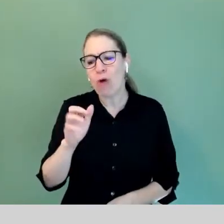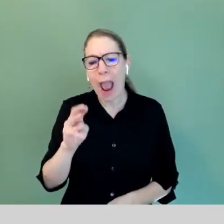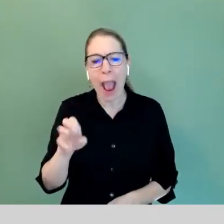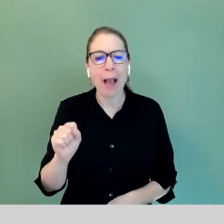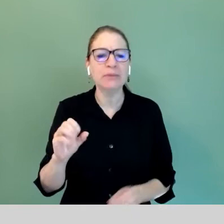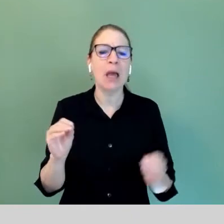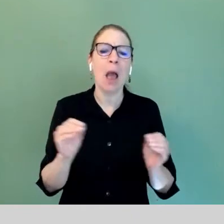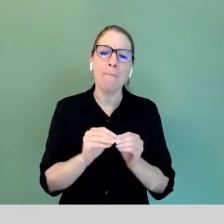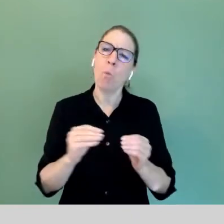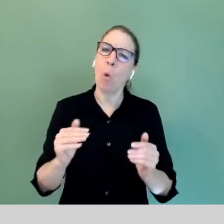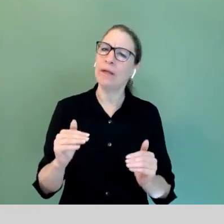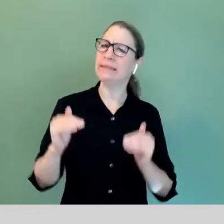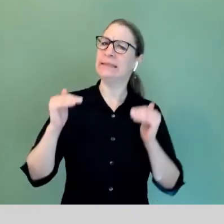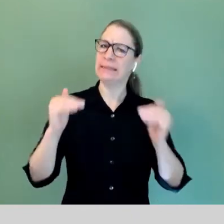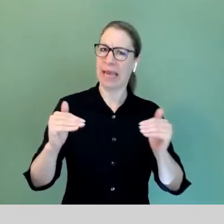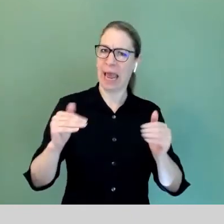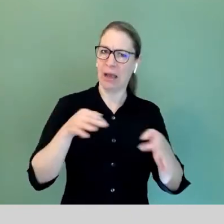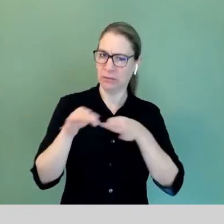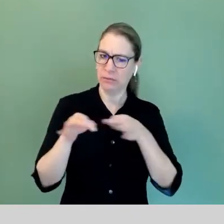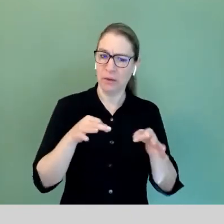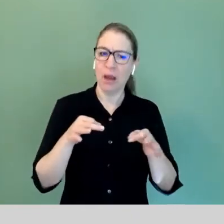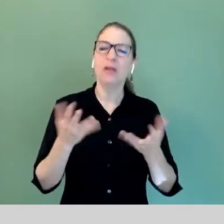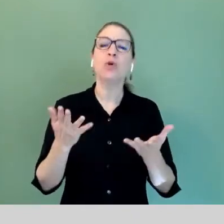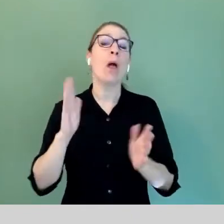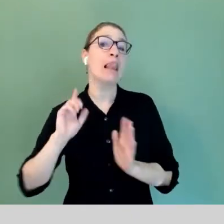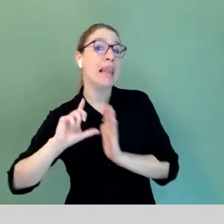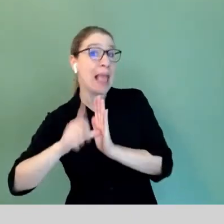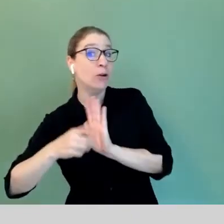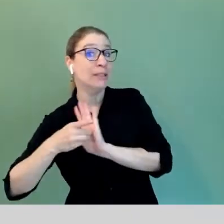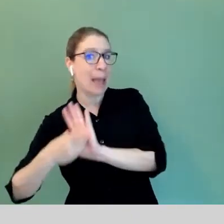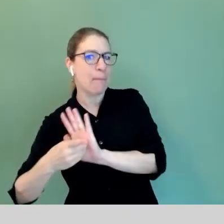So we're going to show all these in the demo later on.